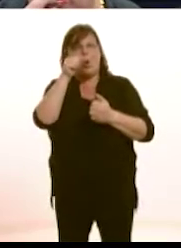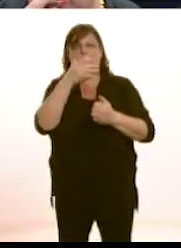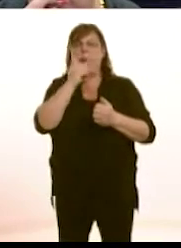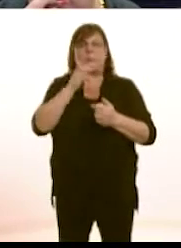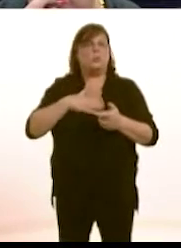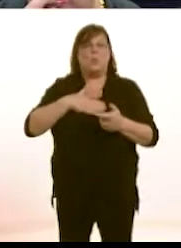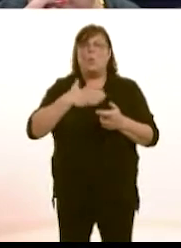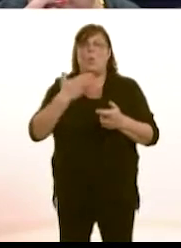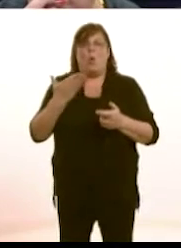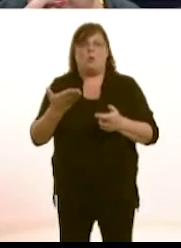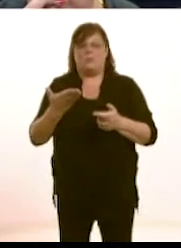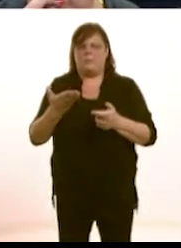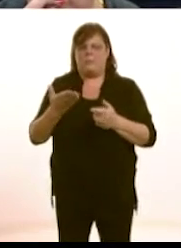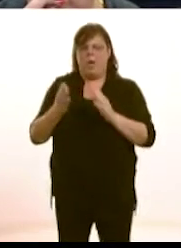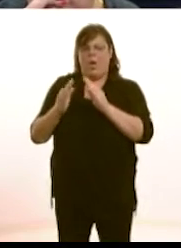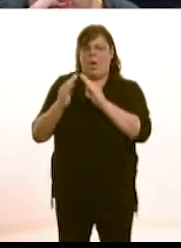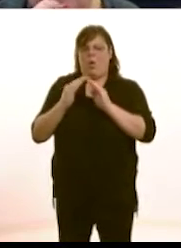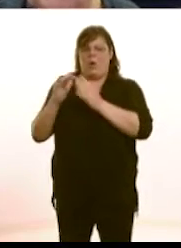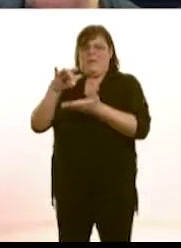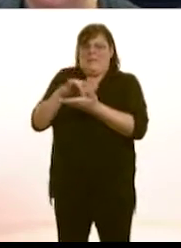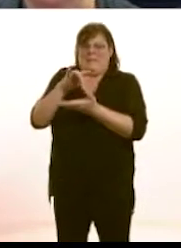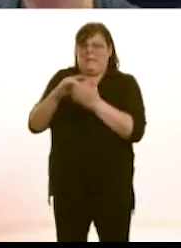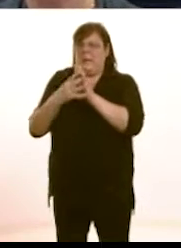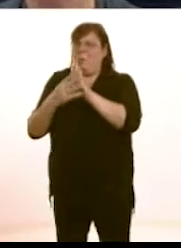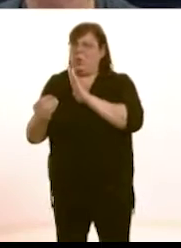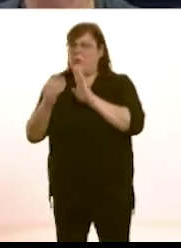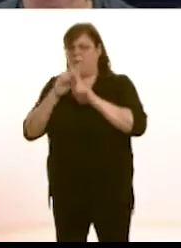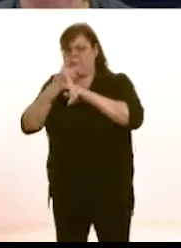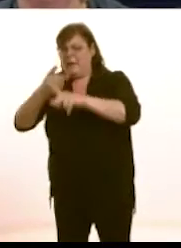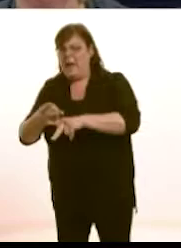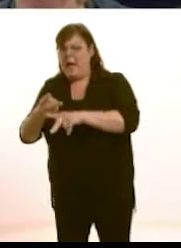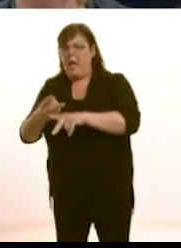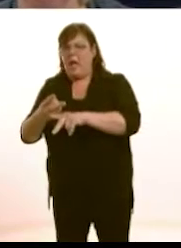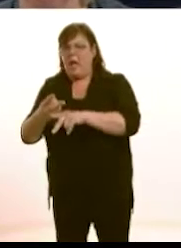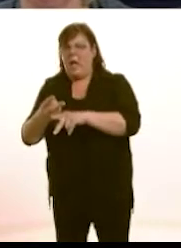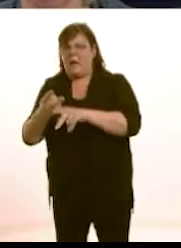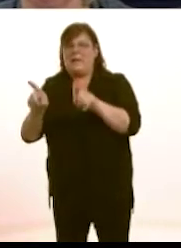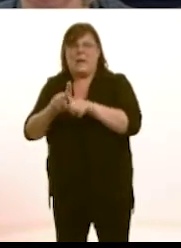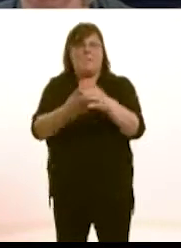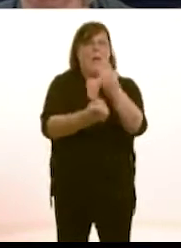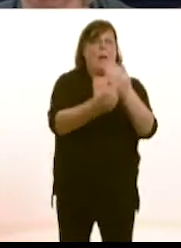models of healthcare upon rural areas, and your Government is imposing a one-size-fits-all